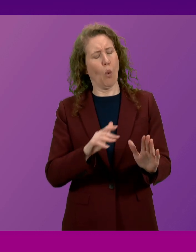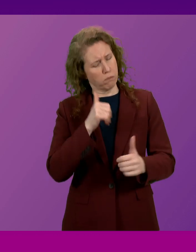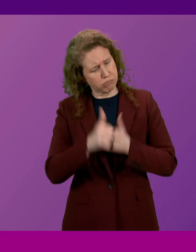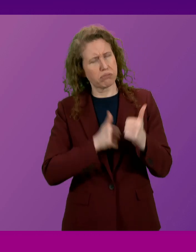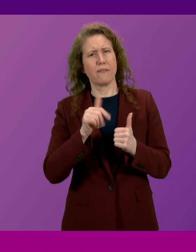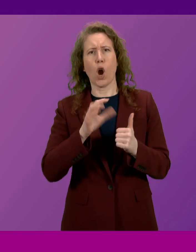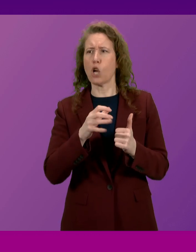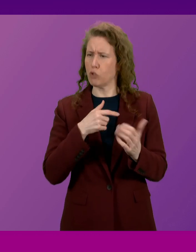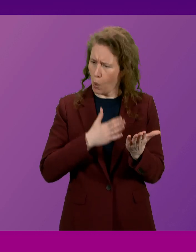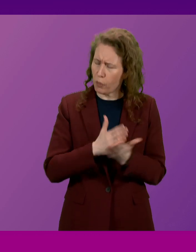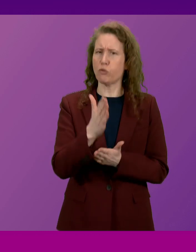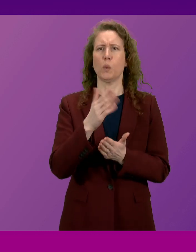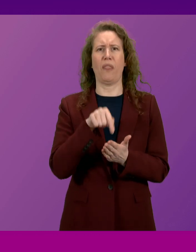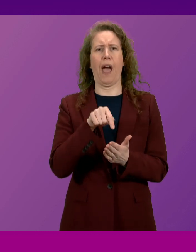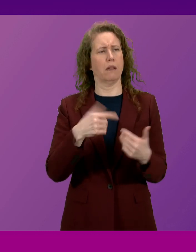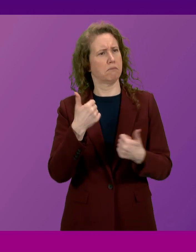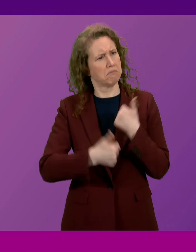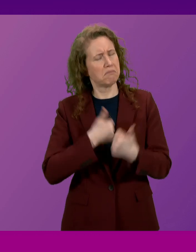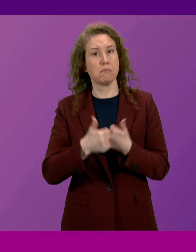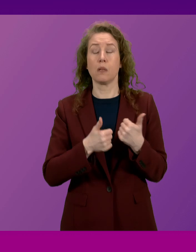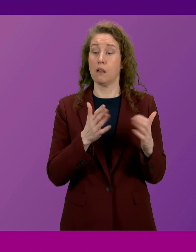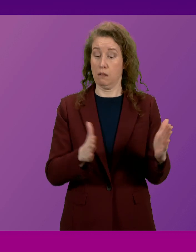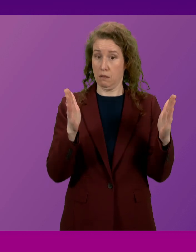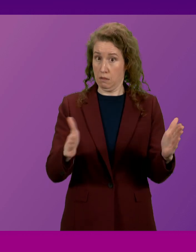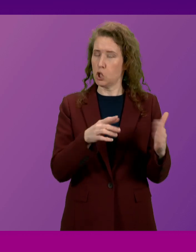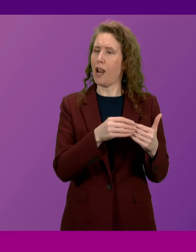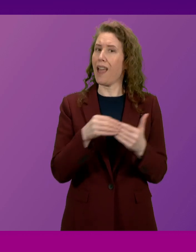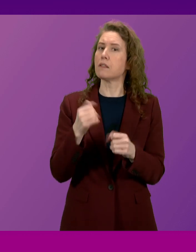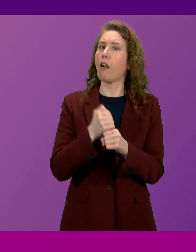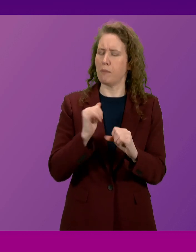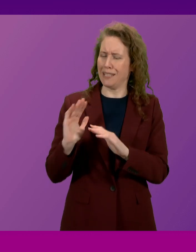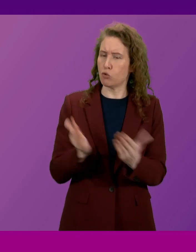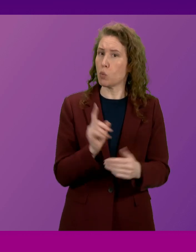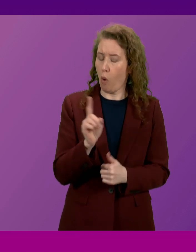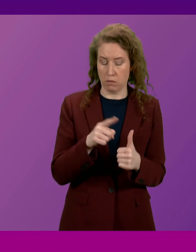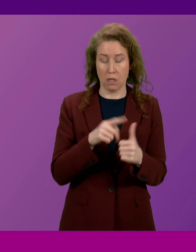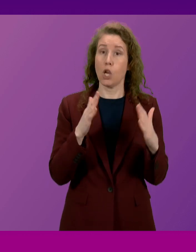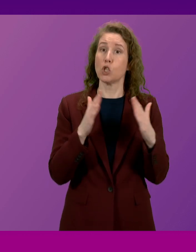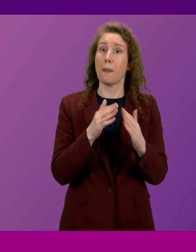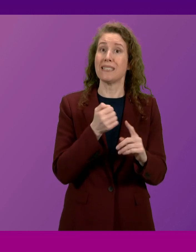to have experienced—she led a Government that introduced the Domestic Abuse Act 2018, which